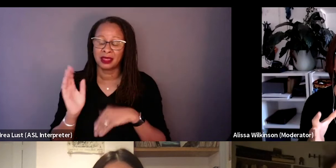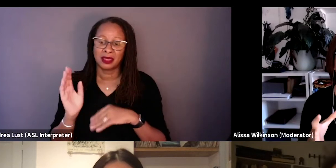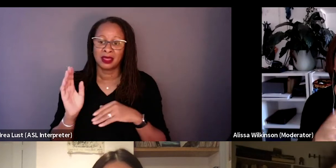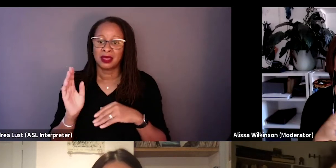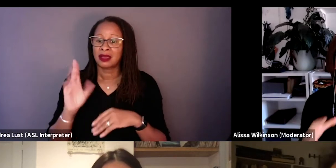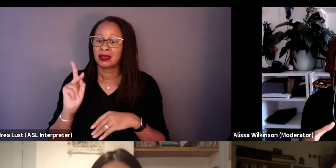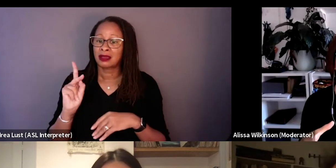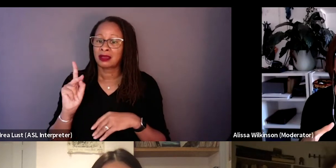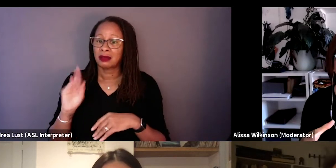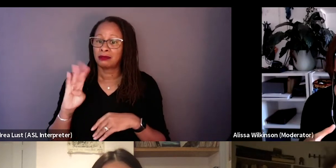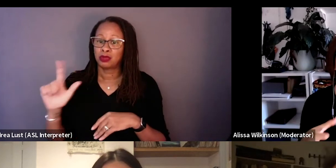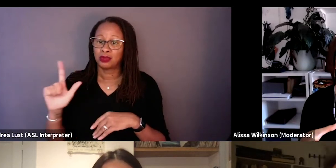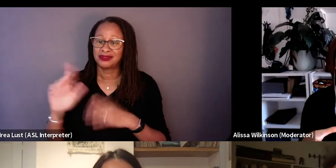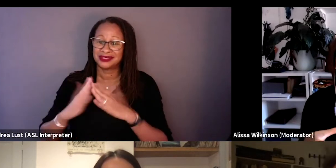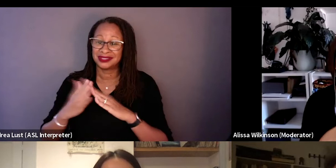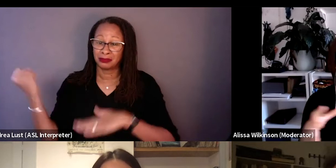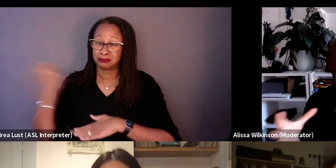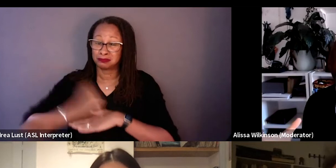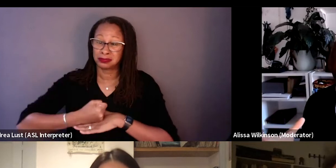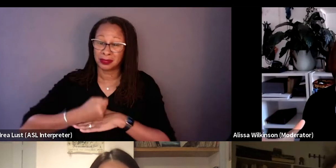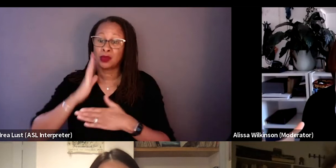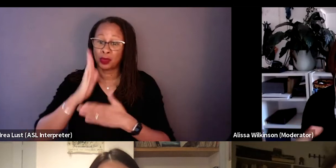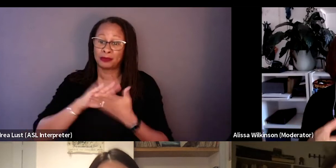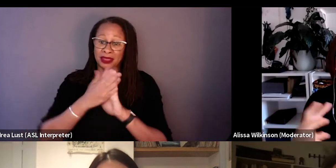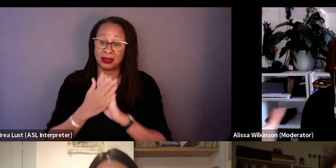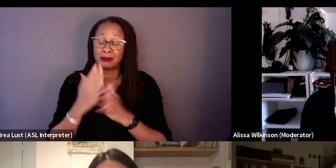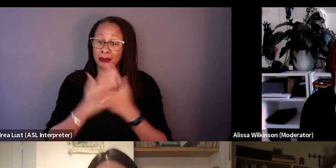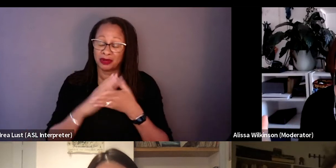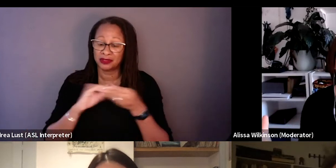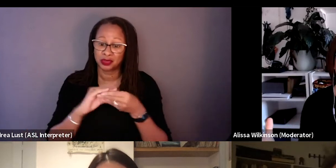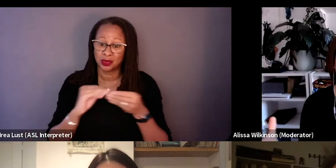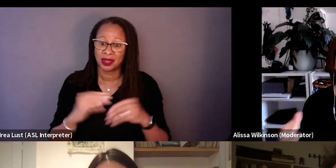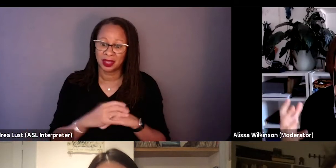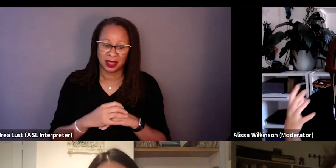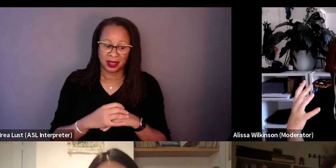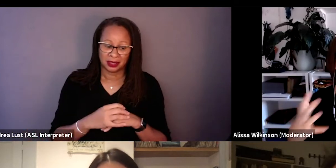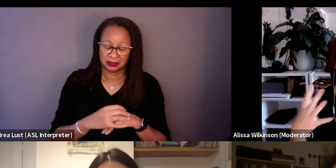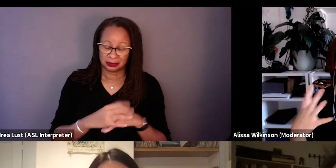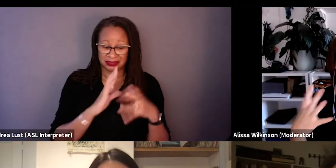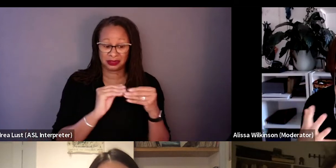become part of the story, which of course, narratively, you know, works great, but also is horrifying and,